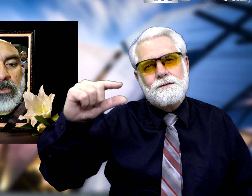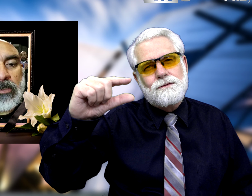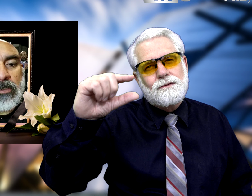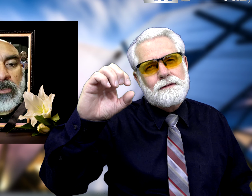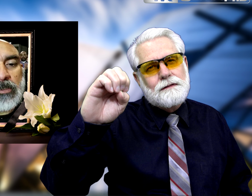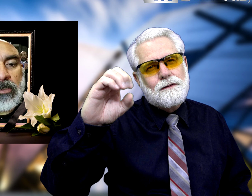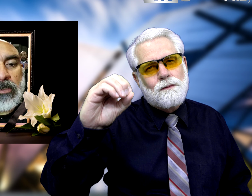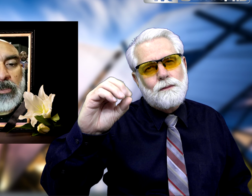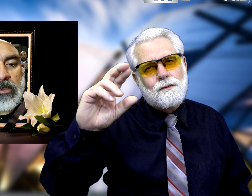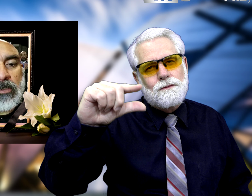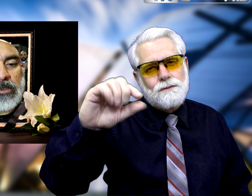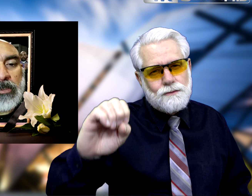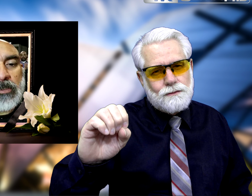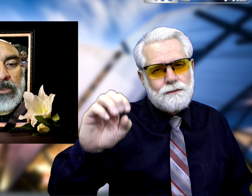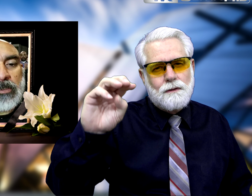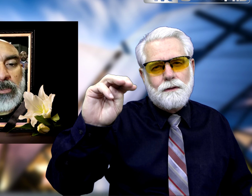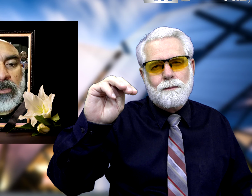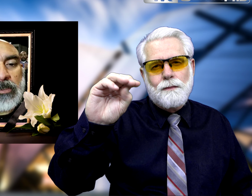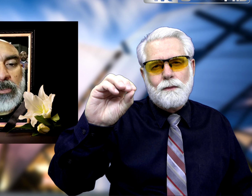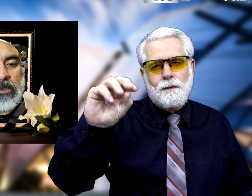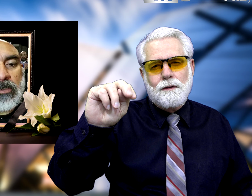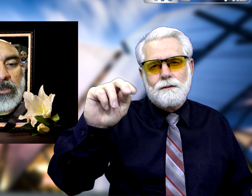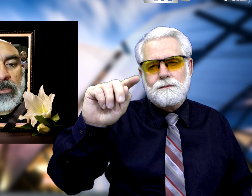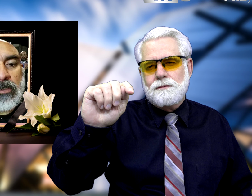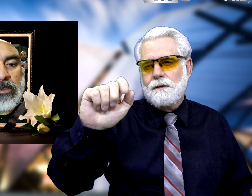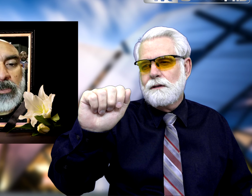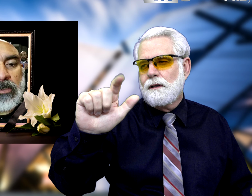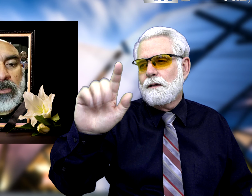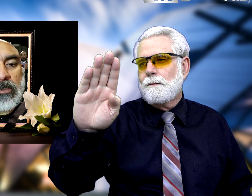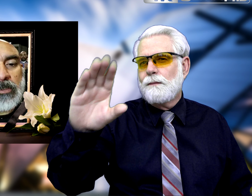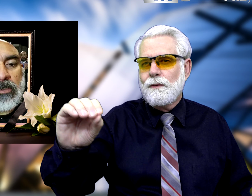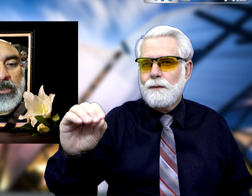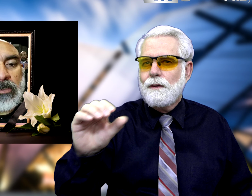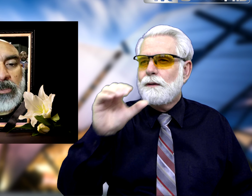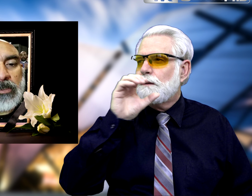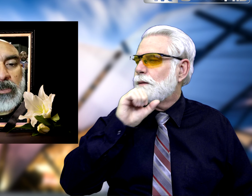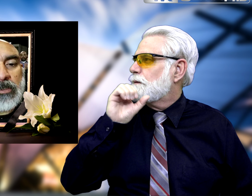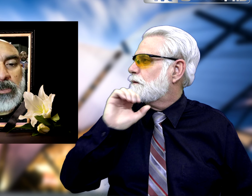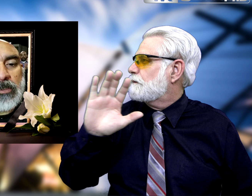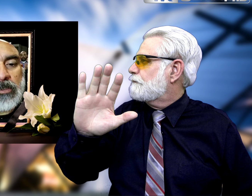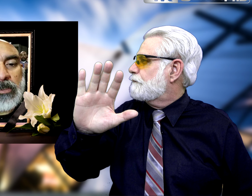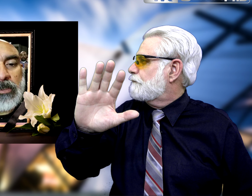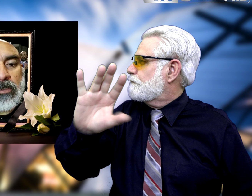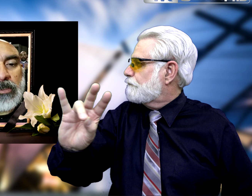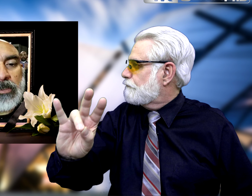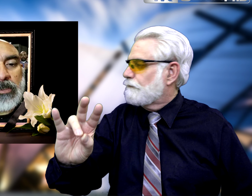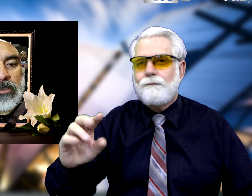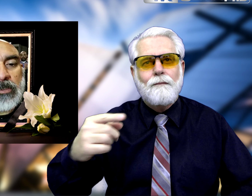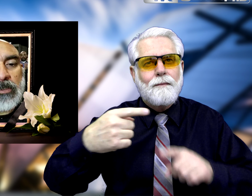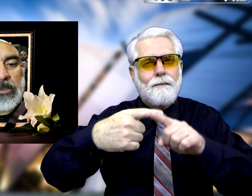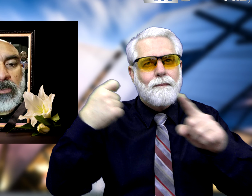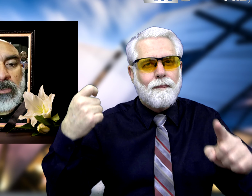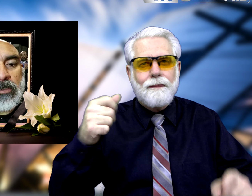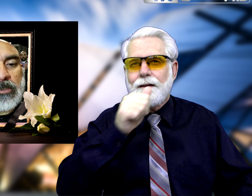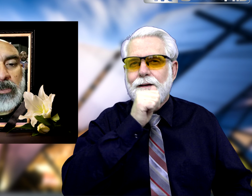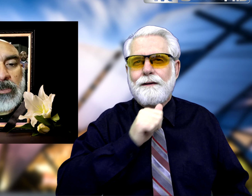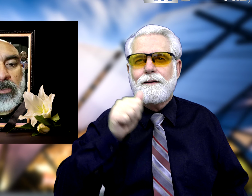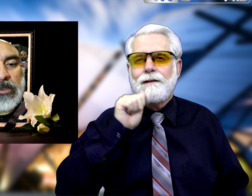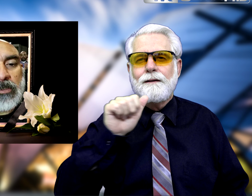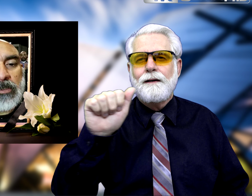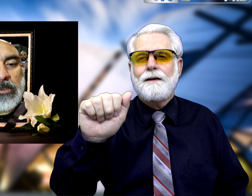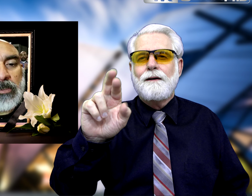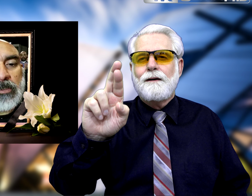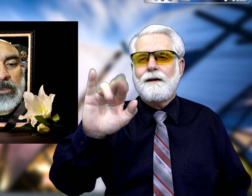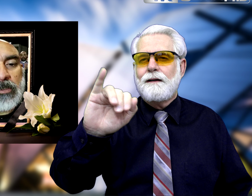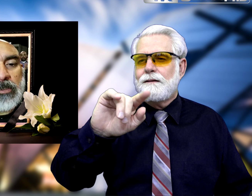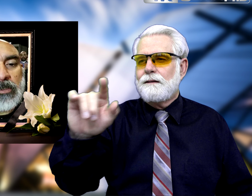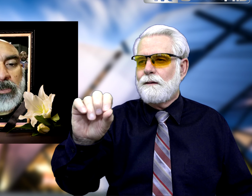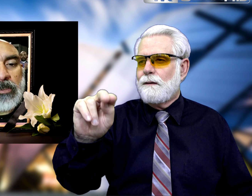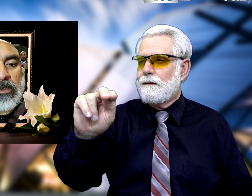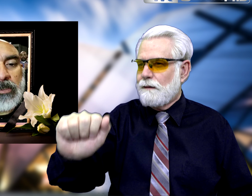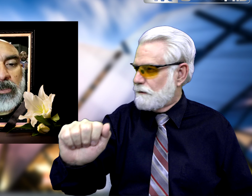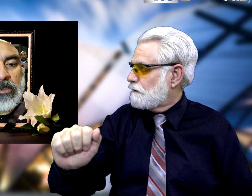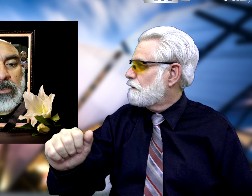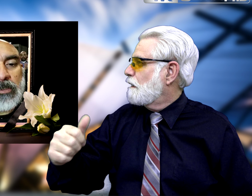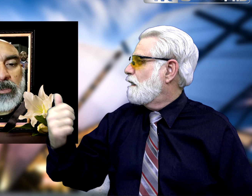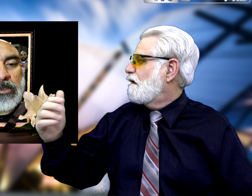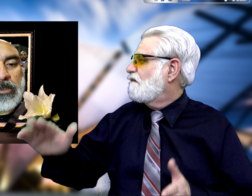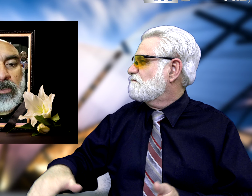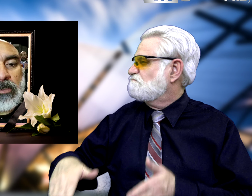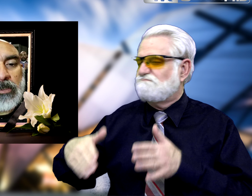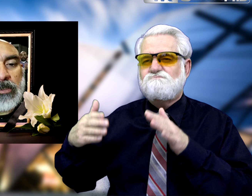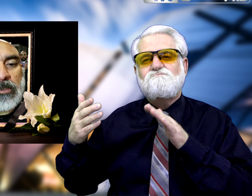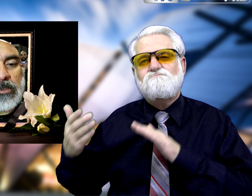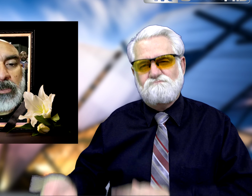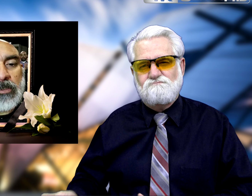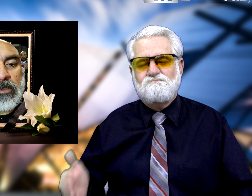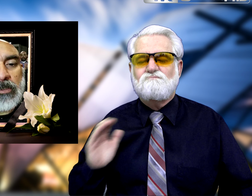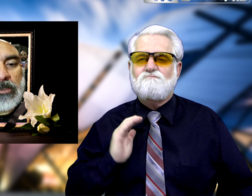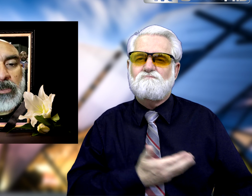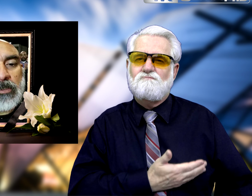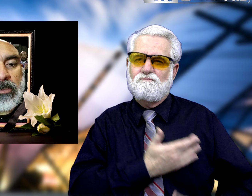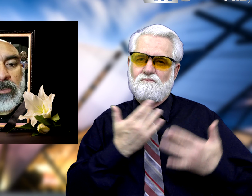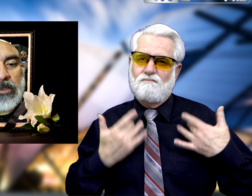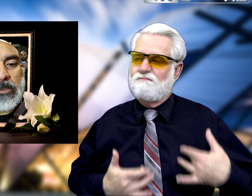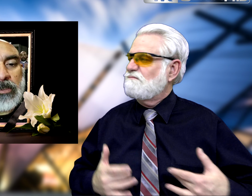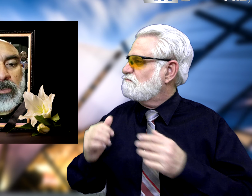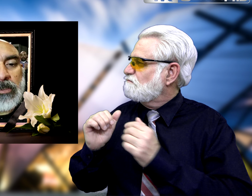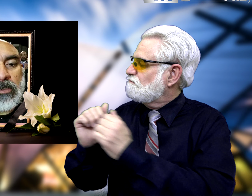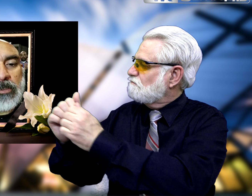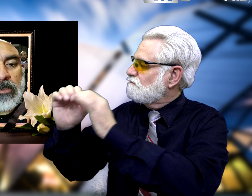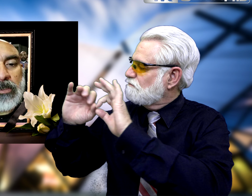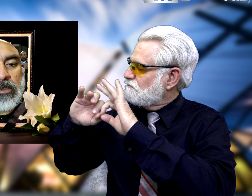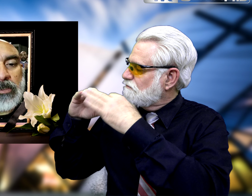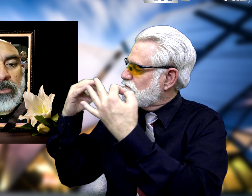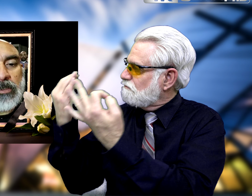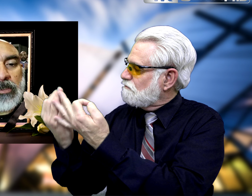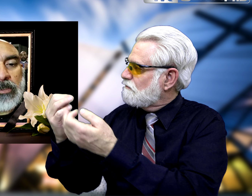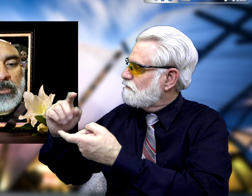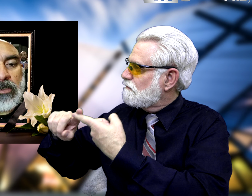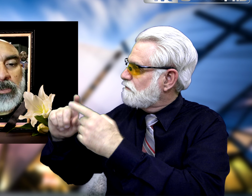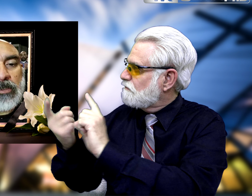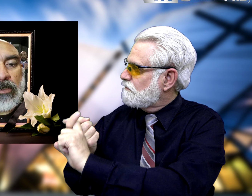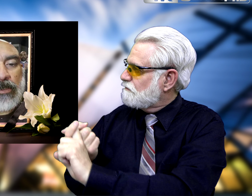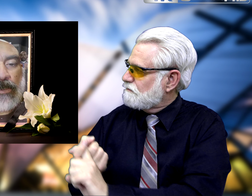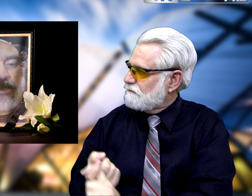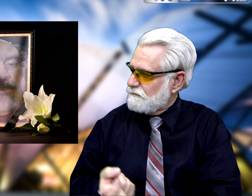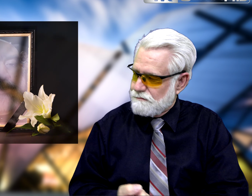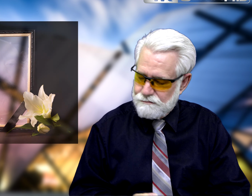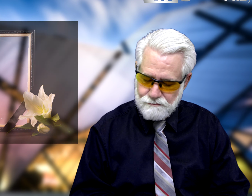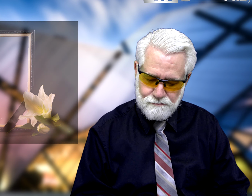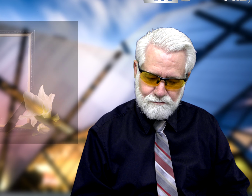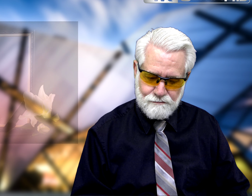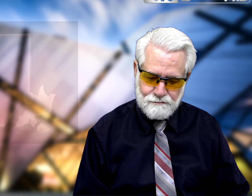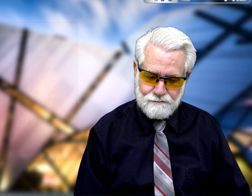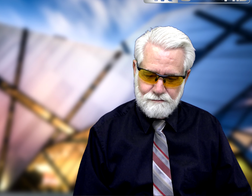George Montalbo, he is 57, from Arizona. He passed away. Our hearts are with his family and friends.